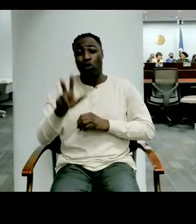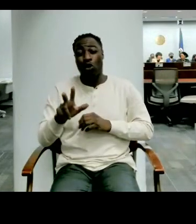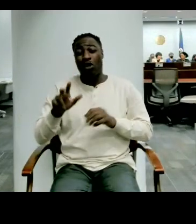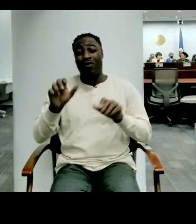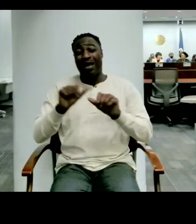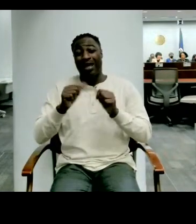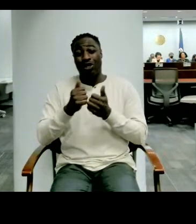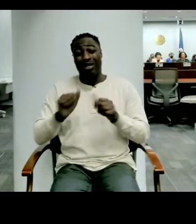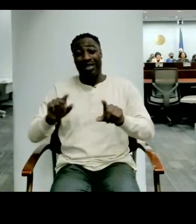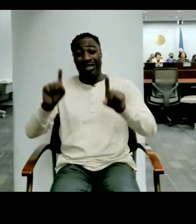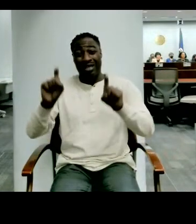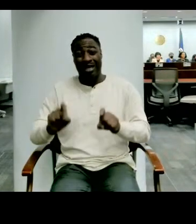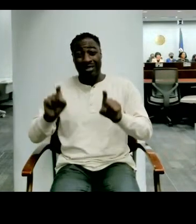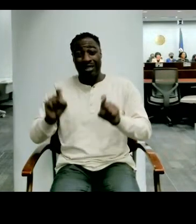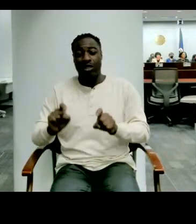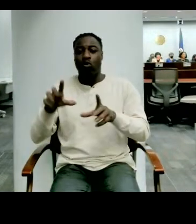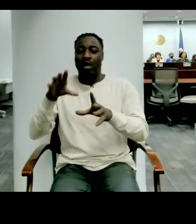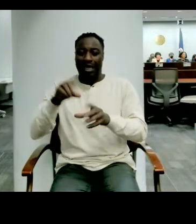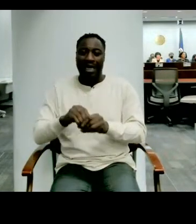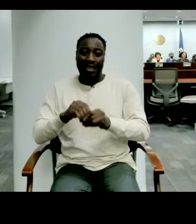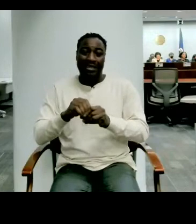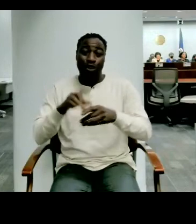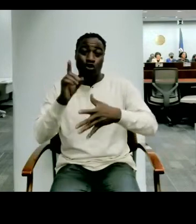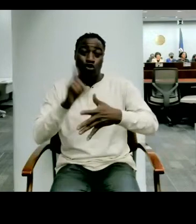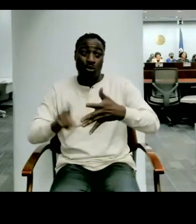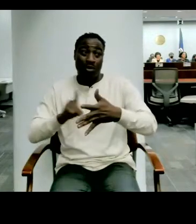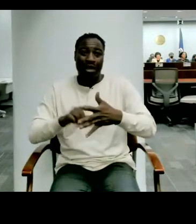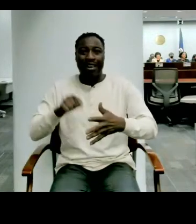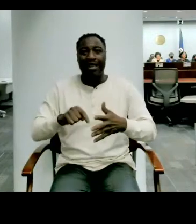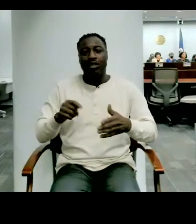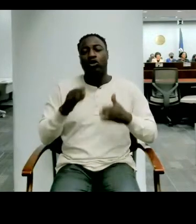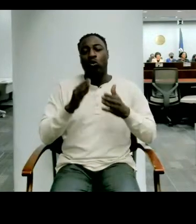were engaged in some kind of discrimination this is the way to get behind the curtain.